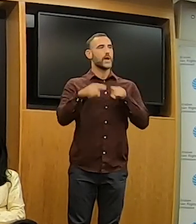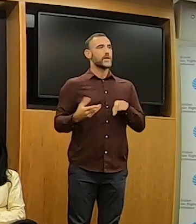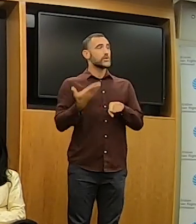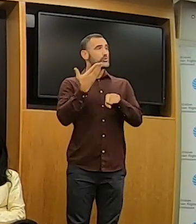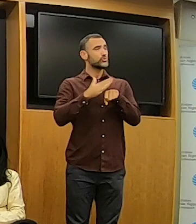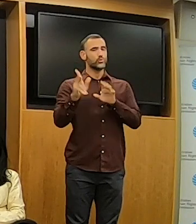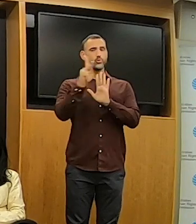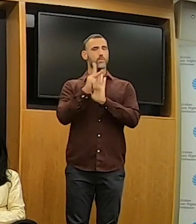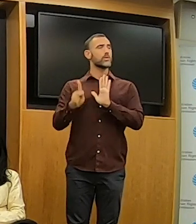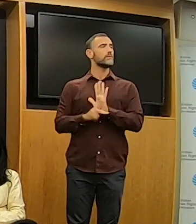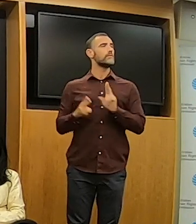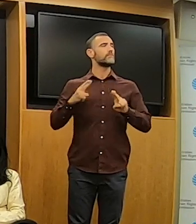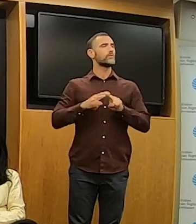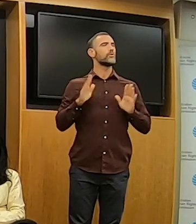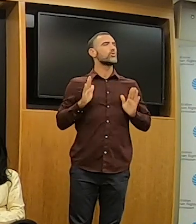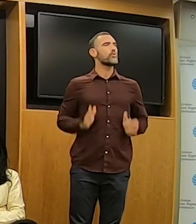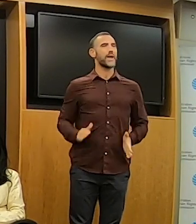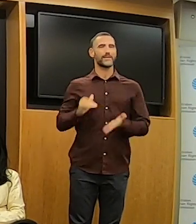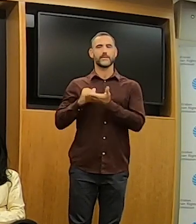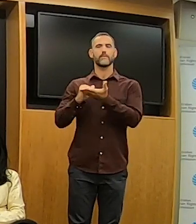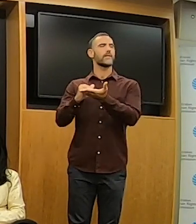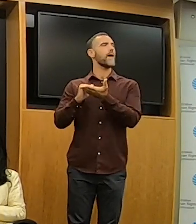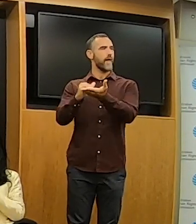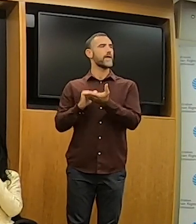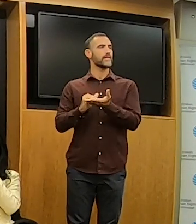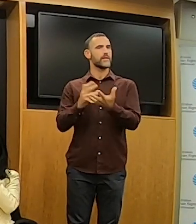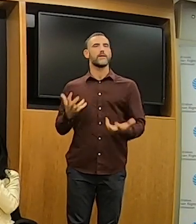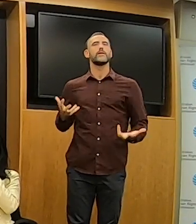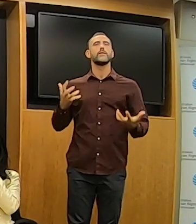of humanitarian aid meets the needs of people with disability.